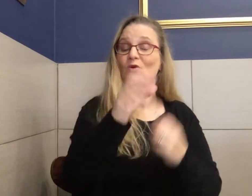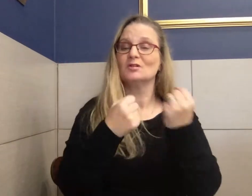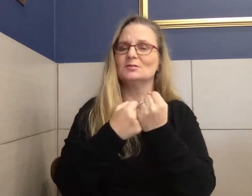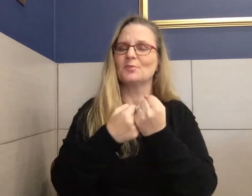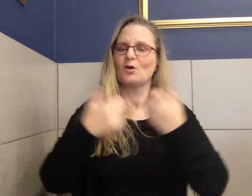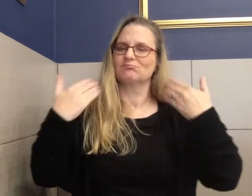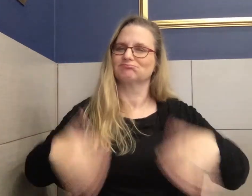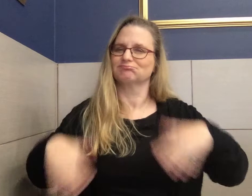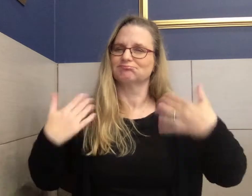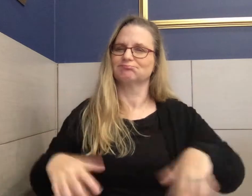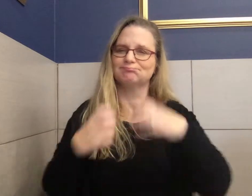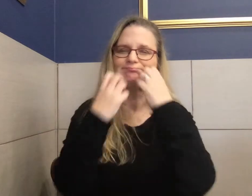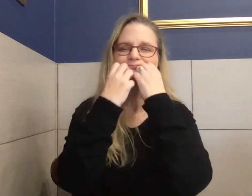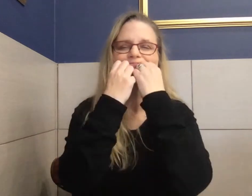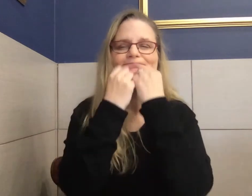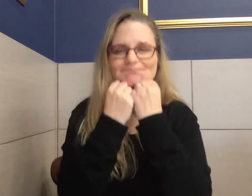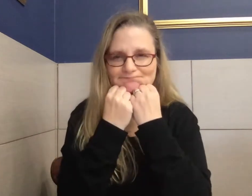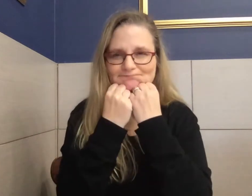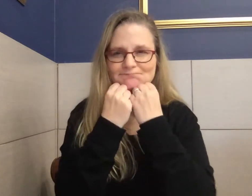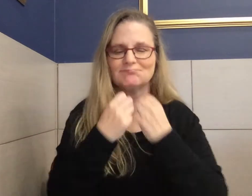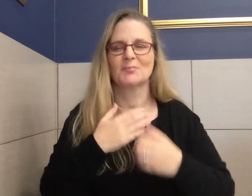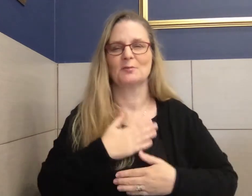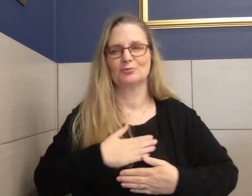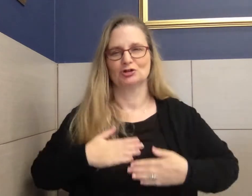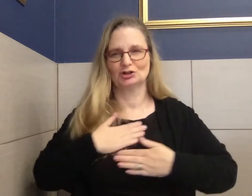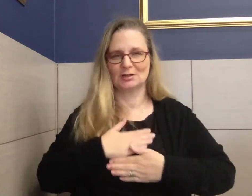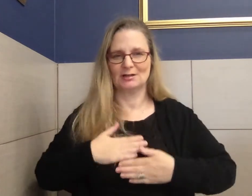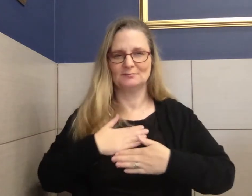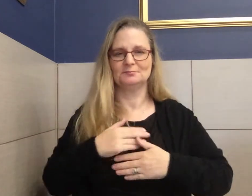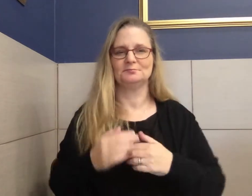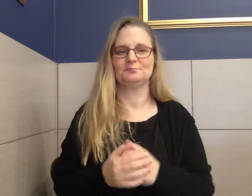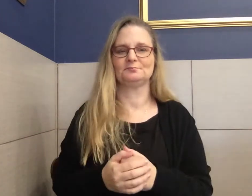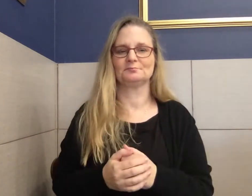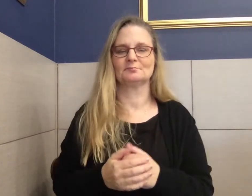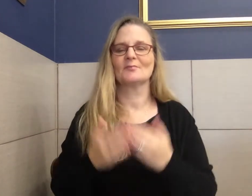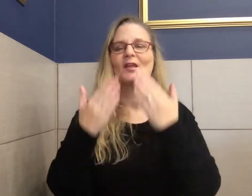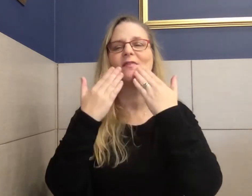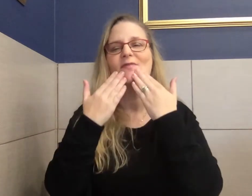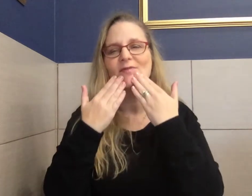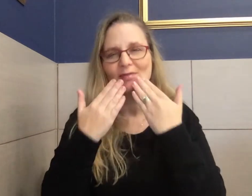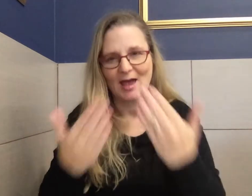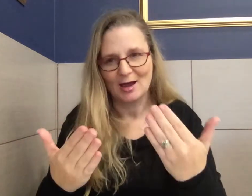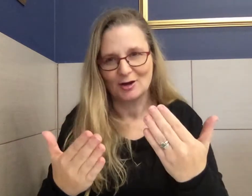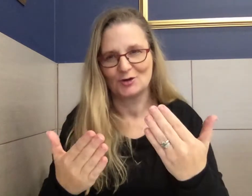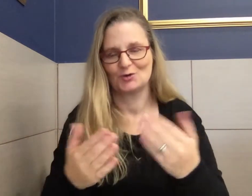Your support will be much much appreciated! Thank you! Merci!